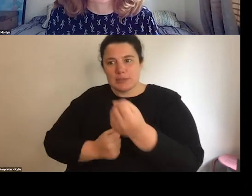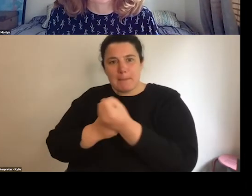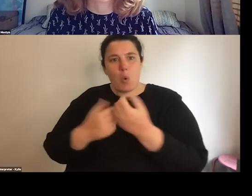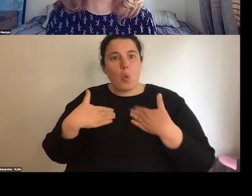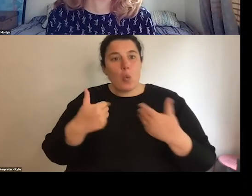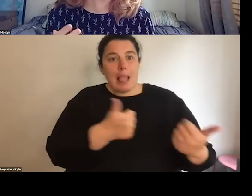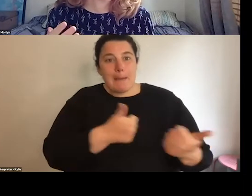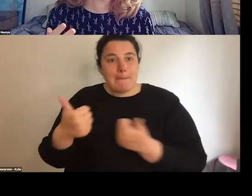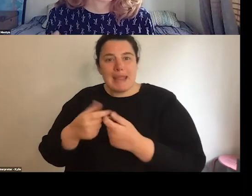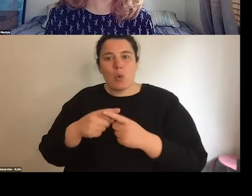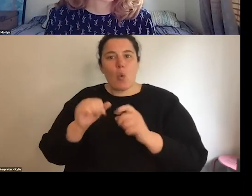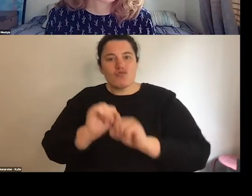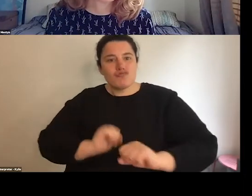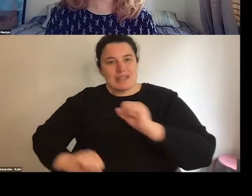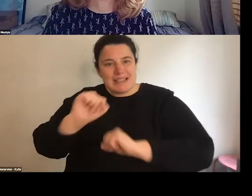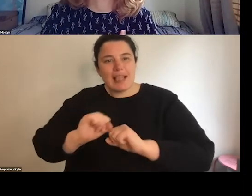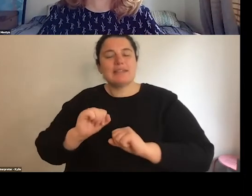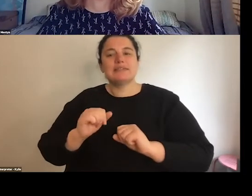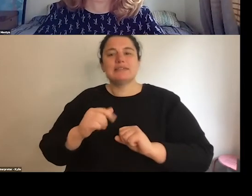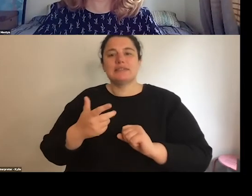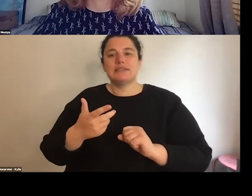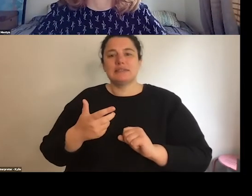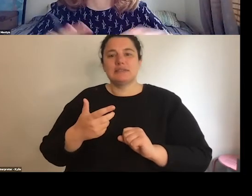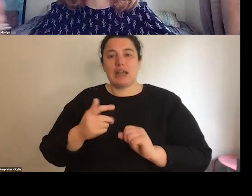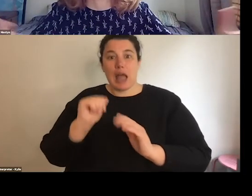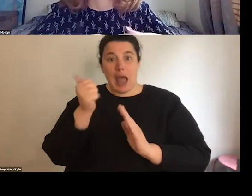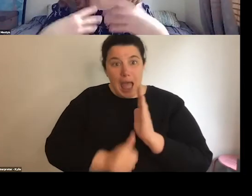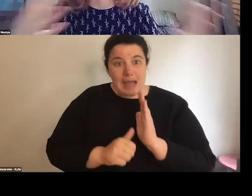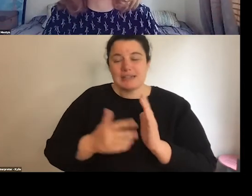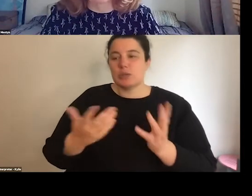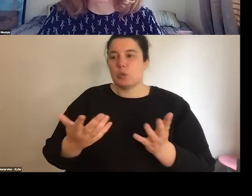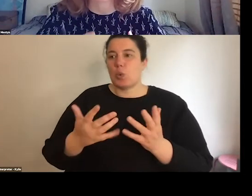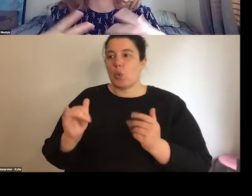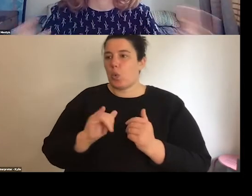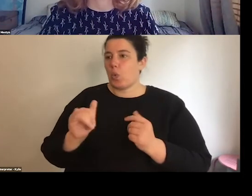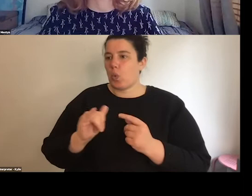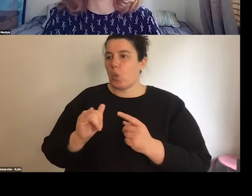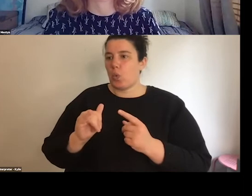whether it's artists themselves or beyond - artists working with people to support their